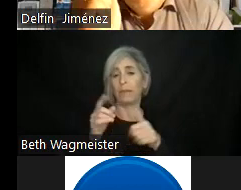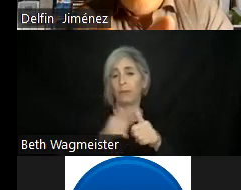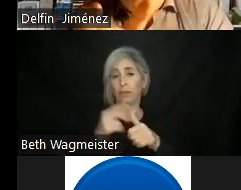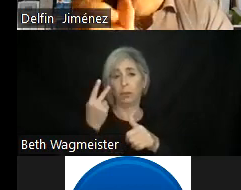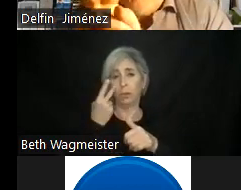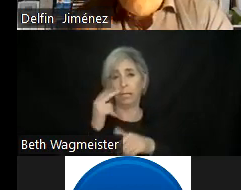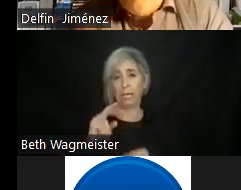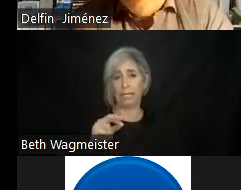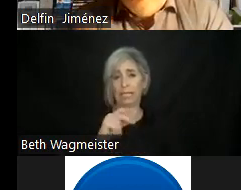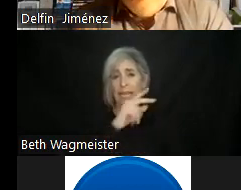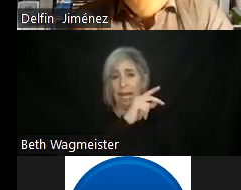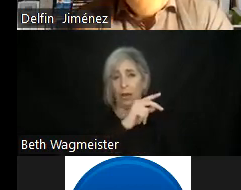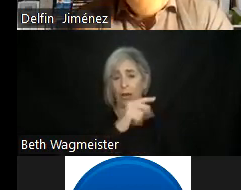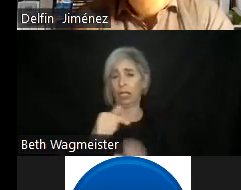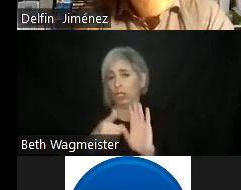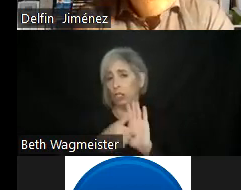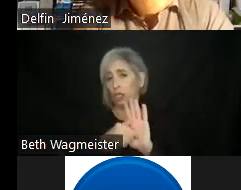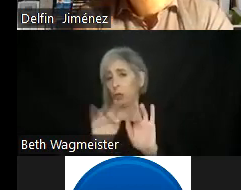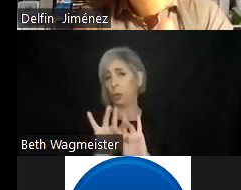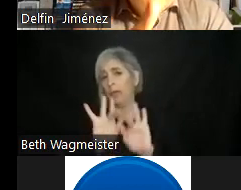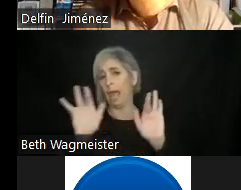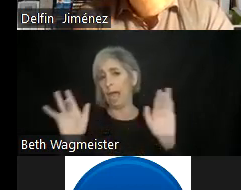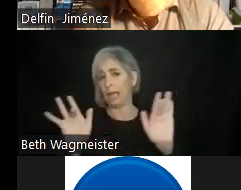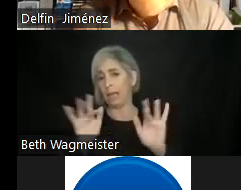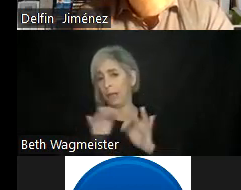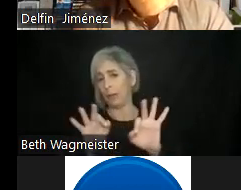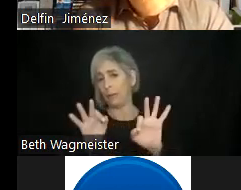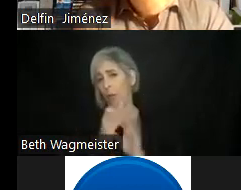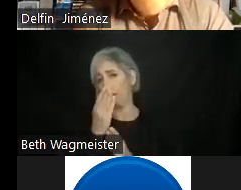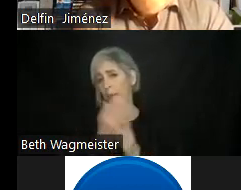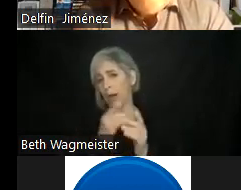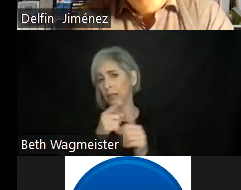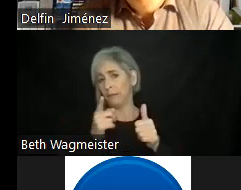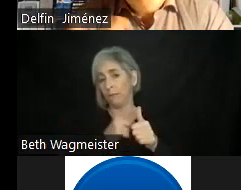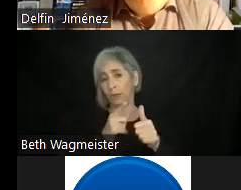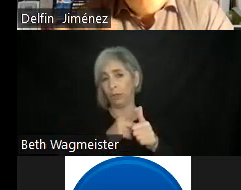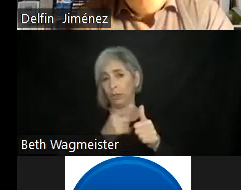highlight two key points. The first one, the previous band